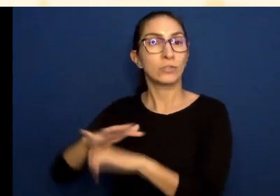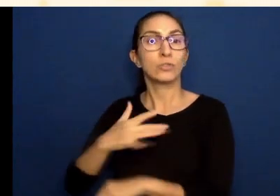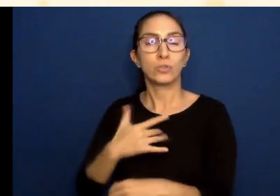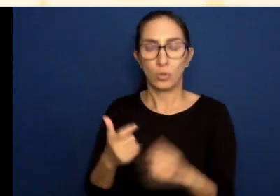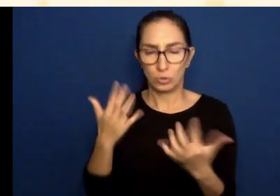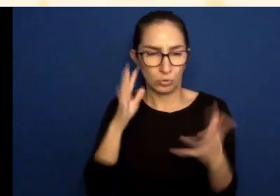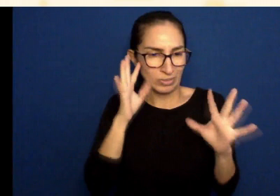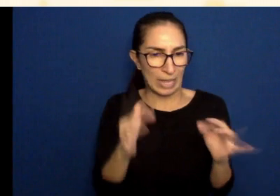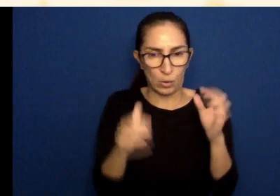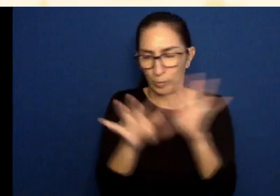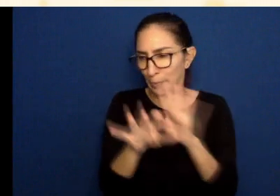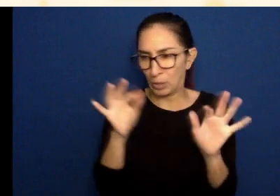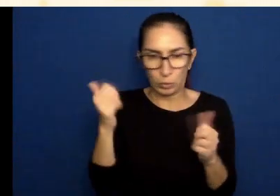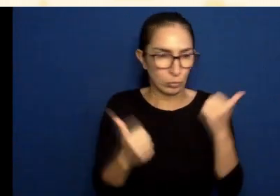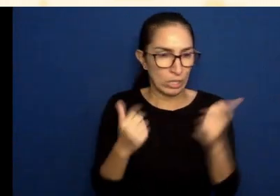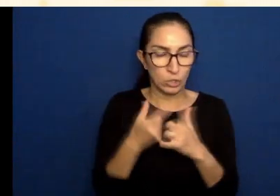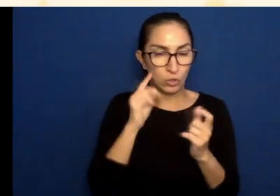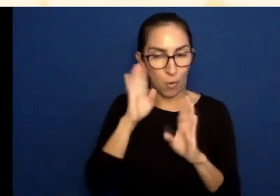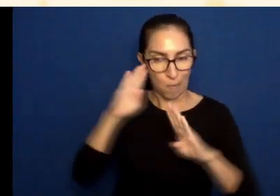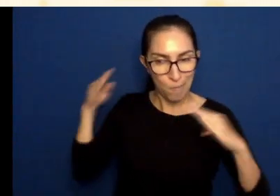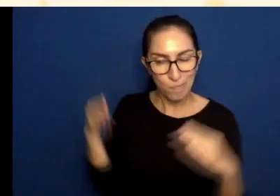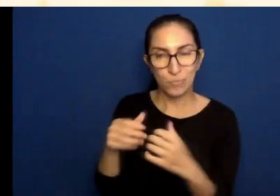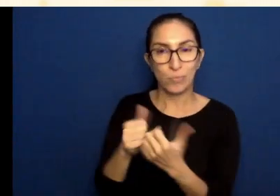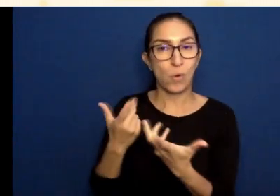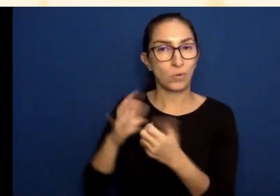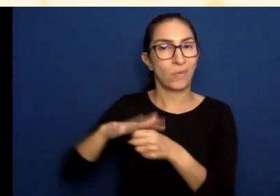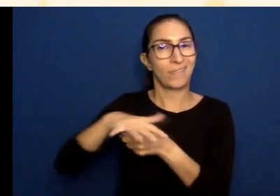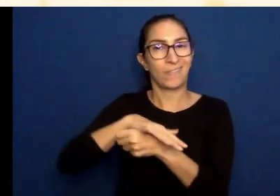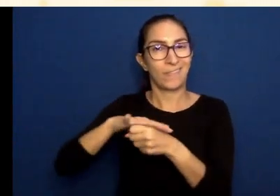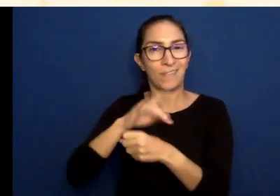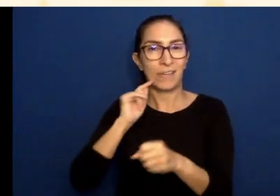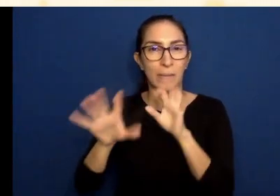However, in Asia and other eastern countries, Android devices tend to be the most popular.